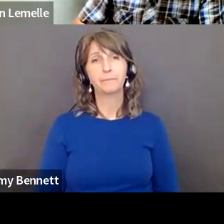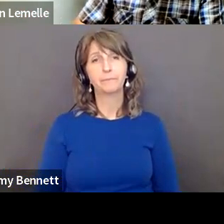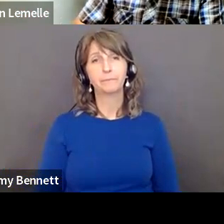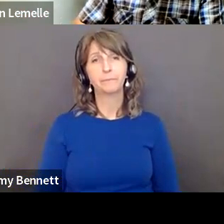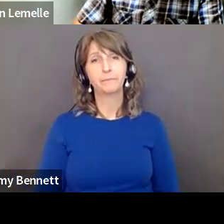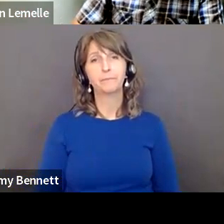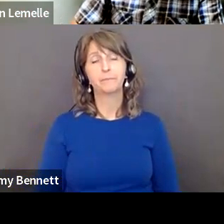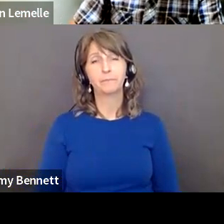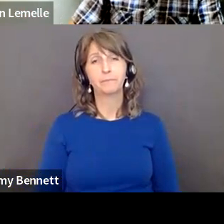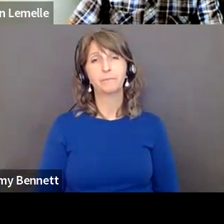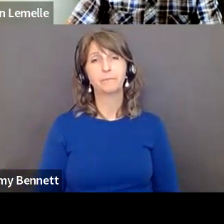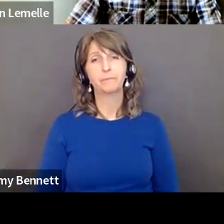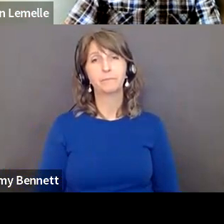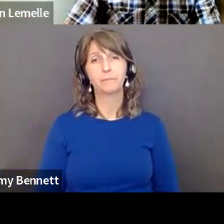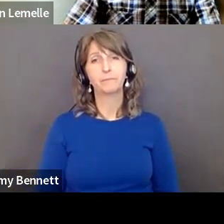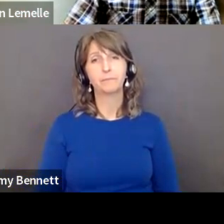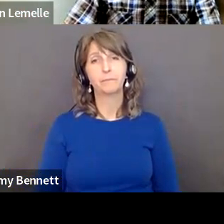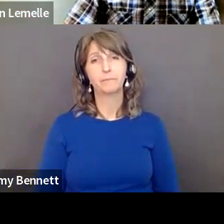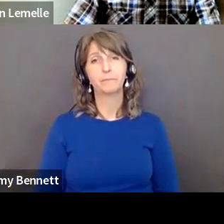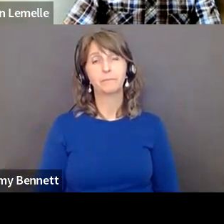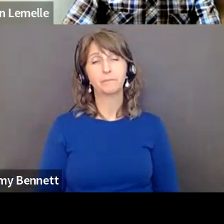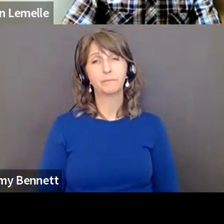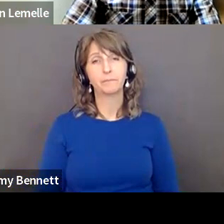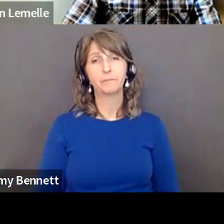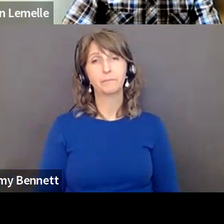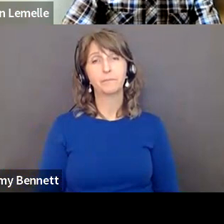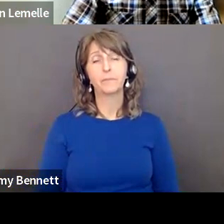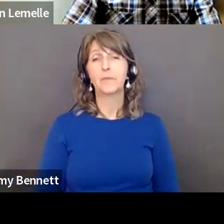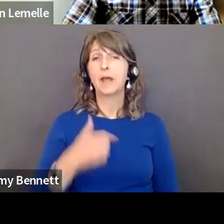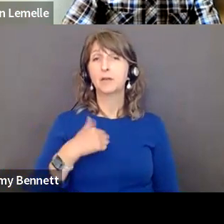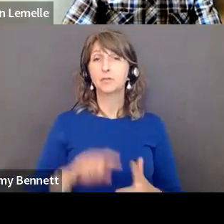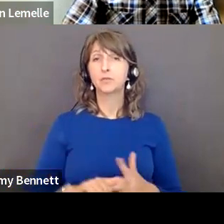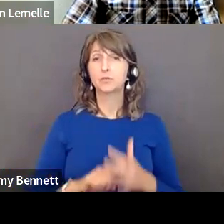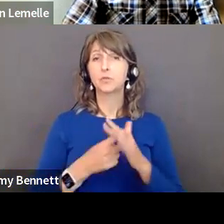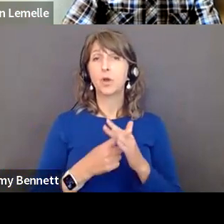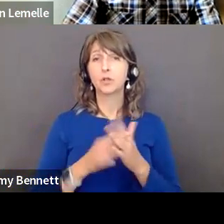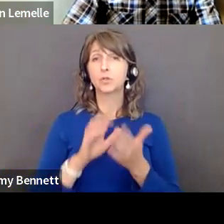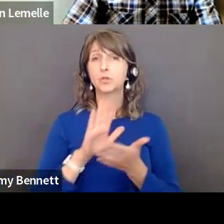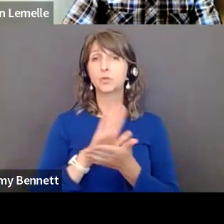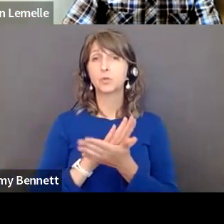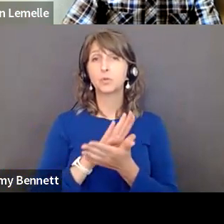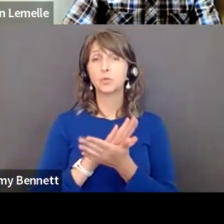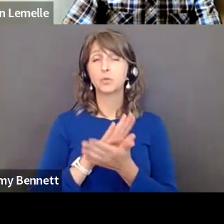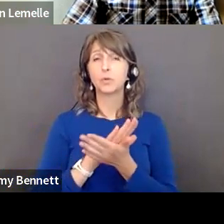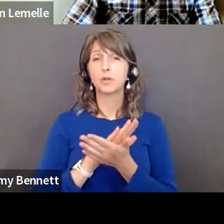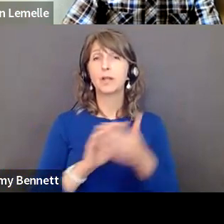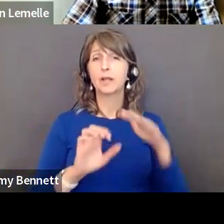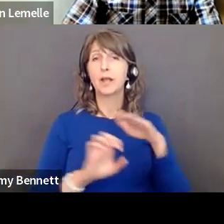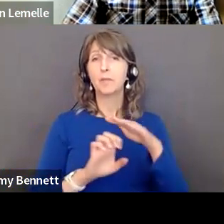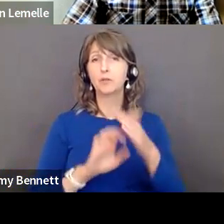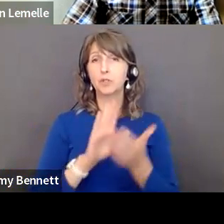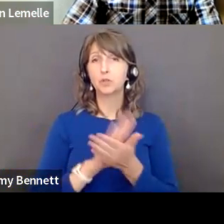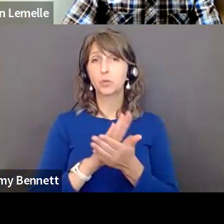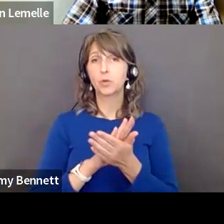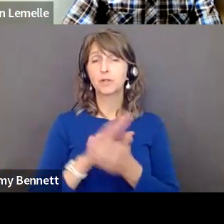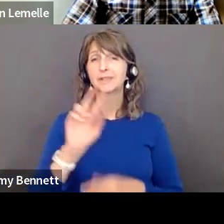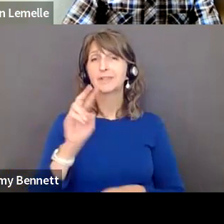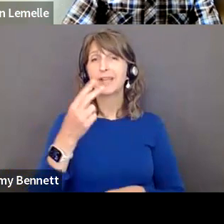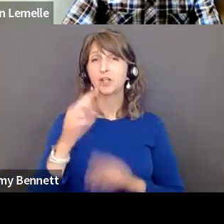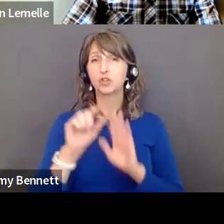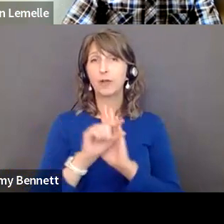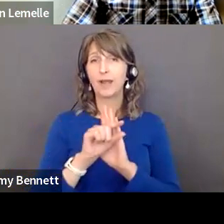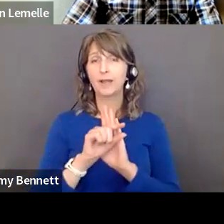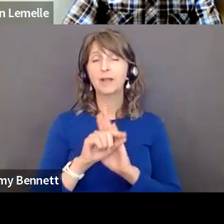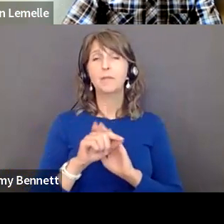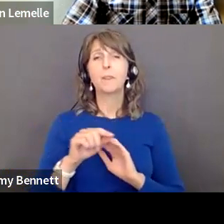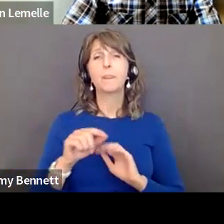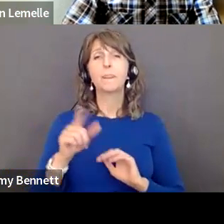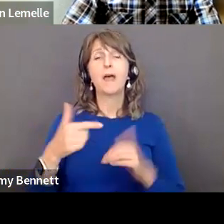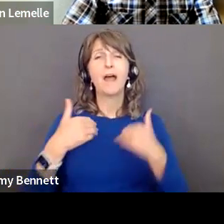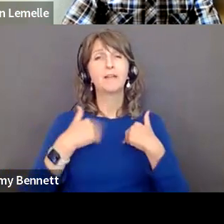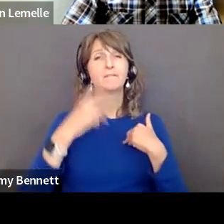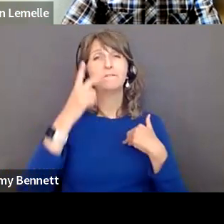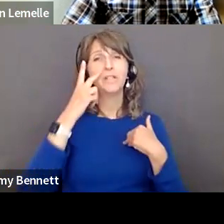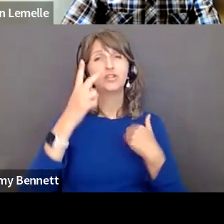When I first started public elementary school in second grade. I was assigned vision therapist who helped me